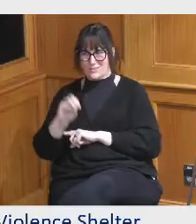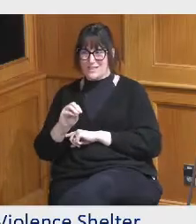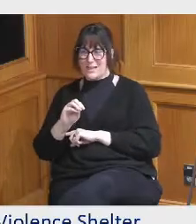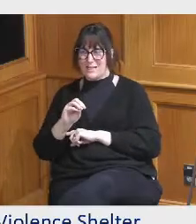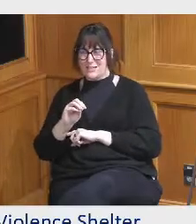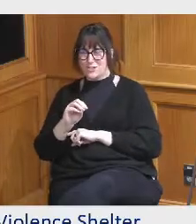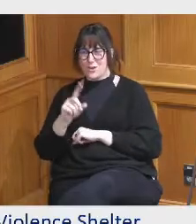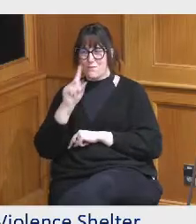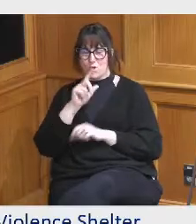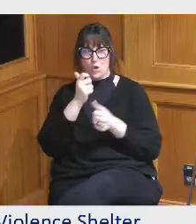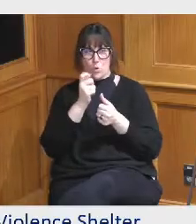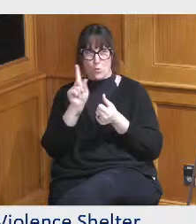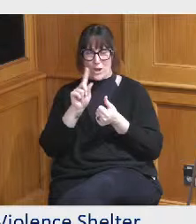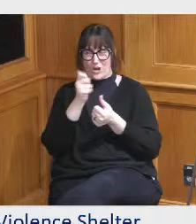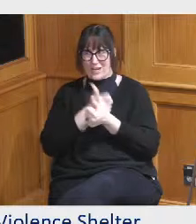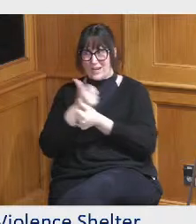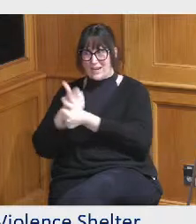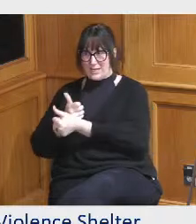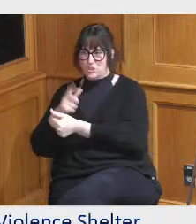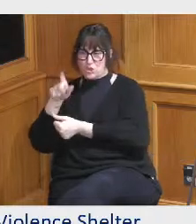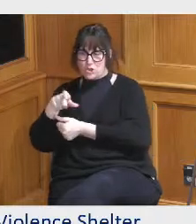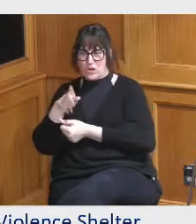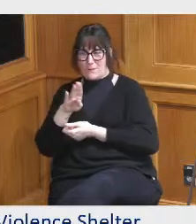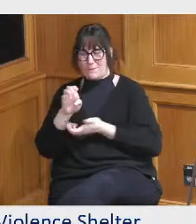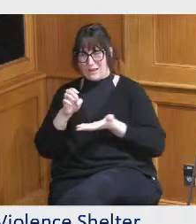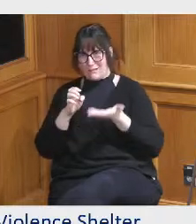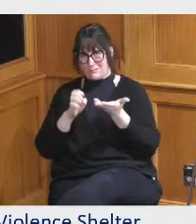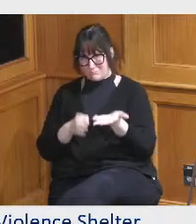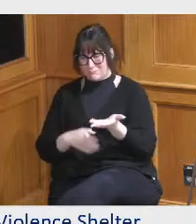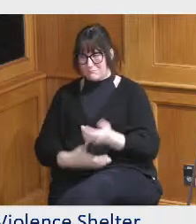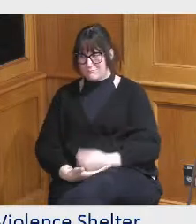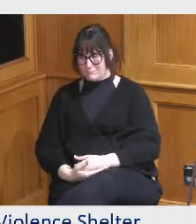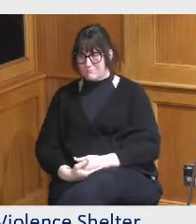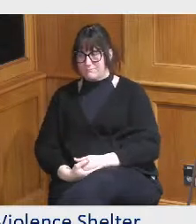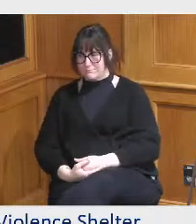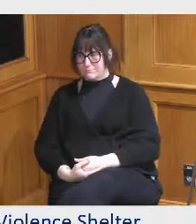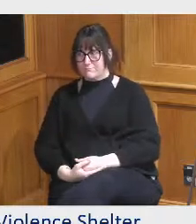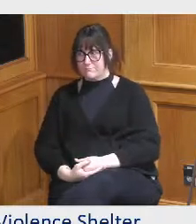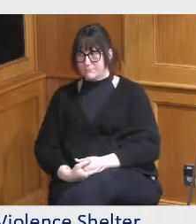emergency shelter and after care and 5% to support violence victims medical